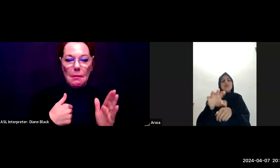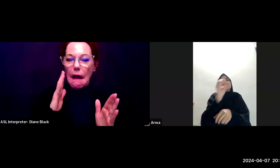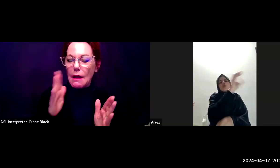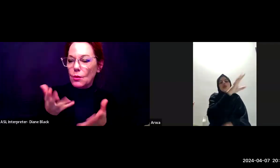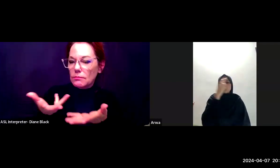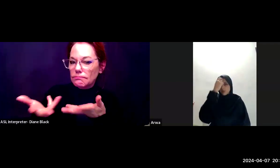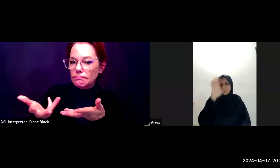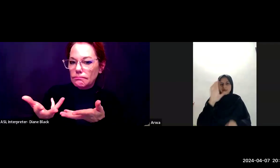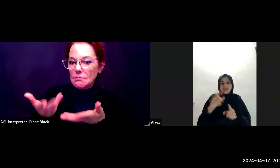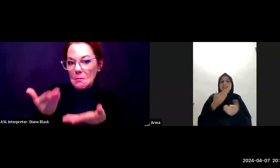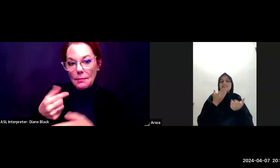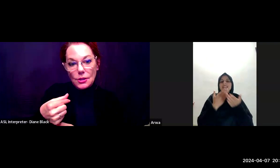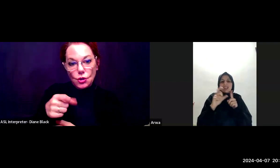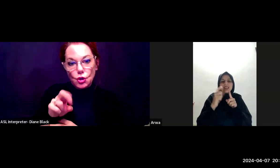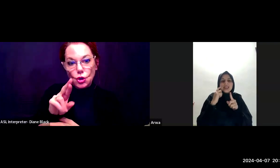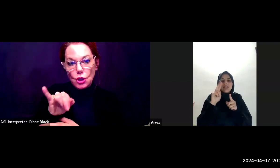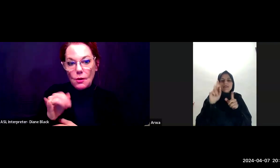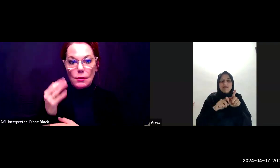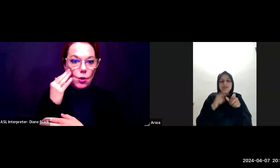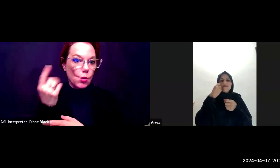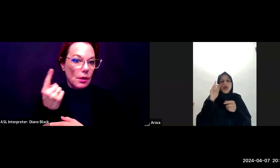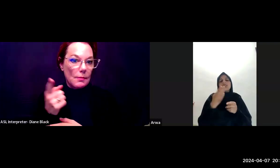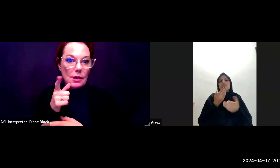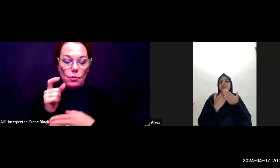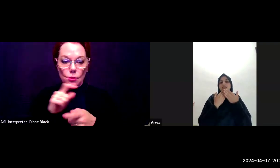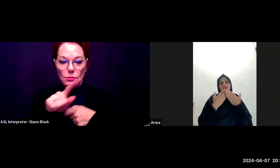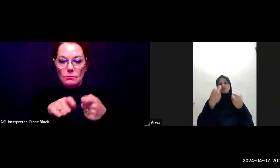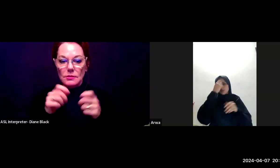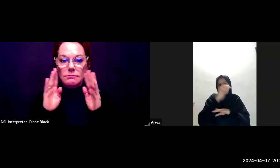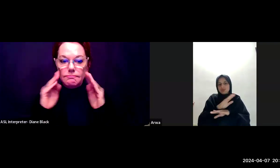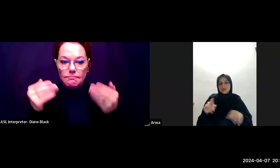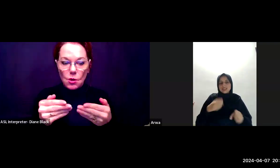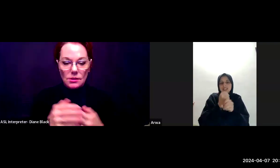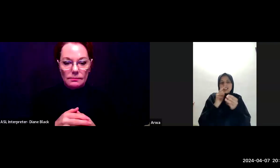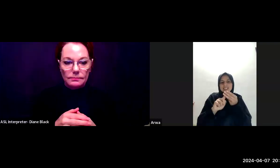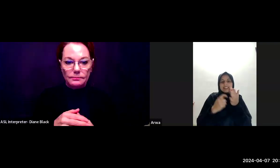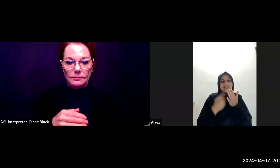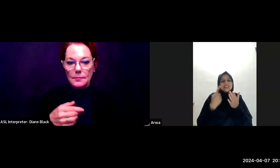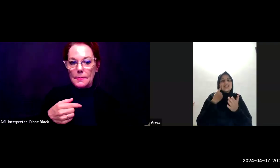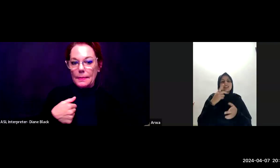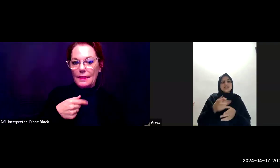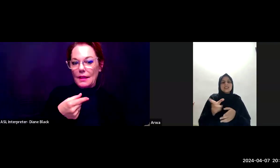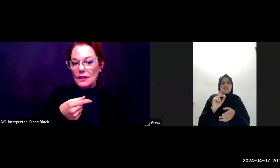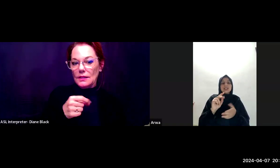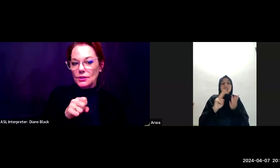[Divya's Dad speaking] thank you so much. [Geri speaking] this is Geri. it seems like Nancy wants to say something.